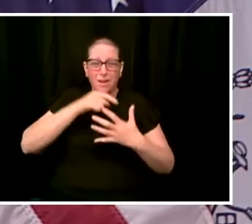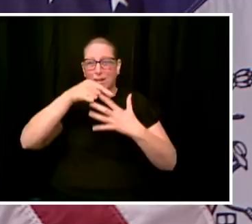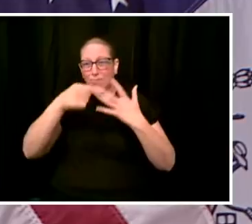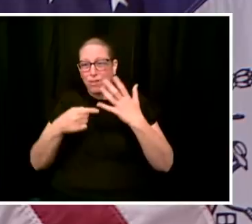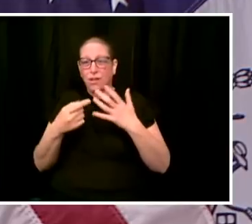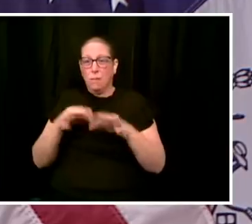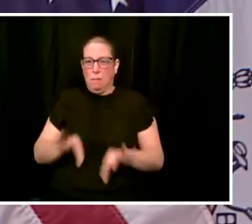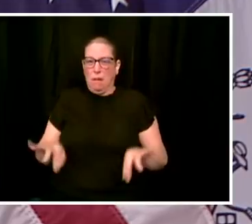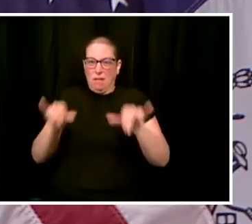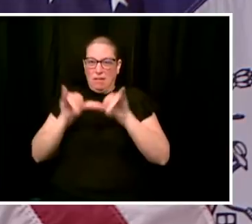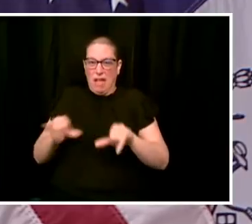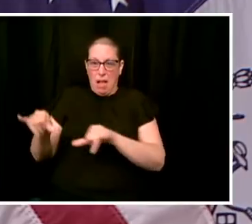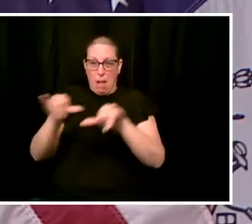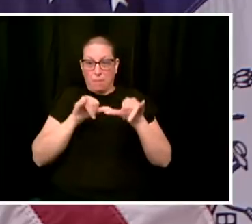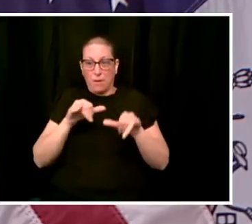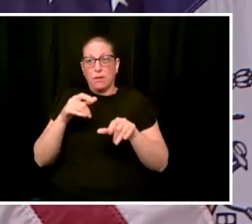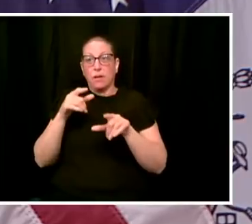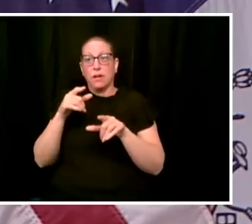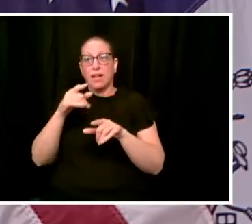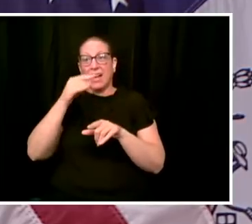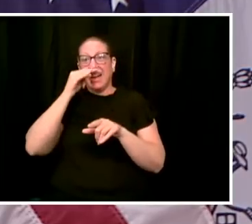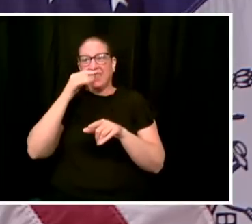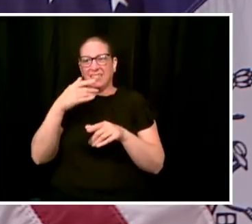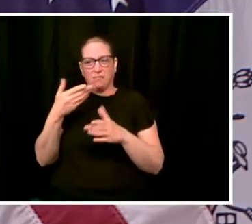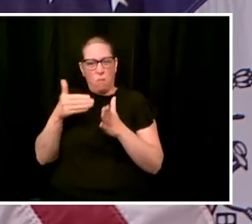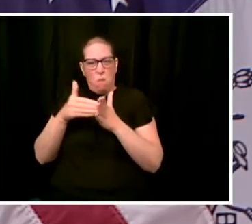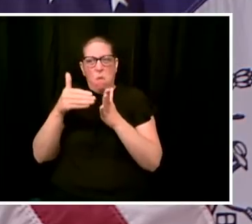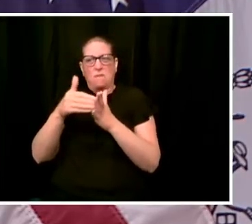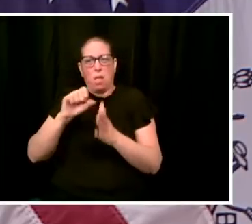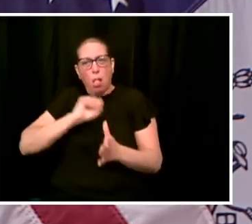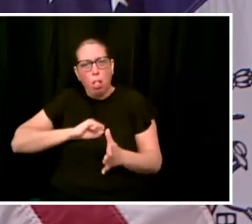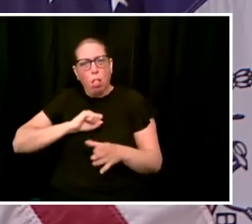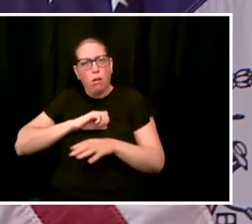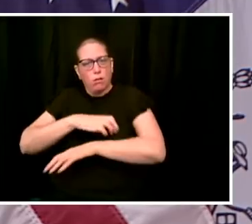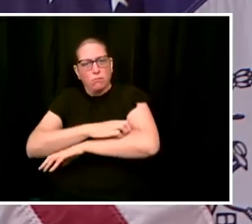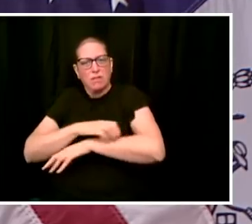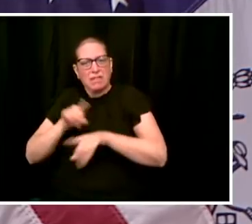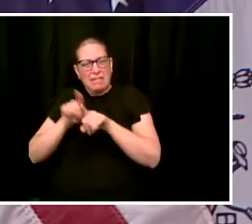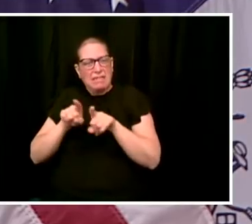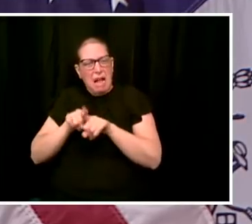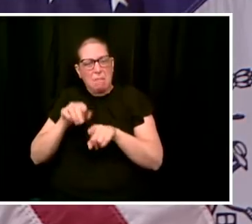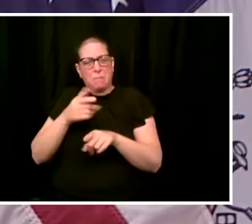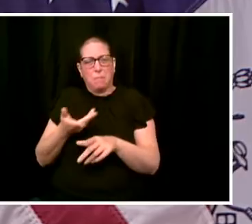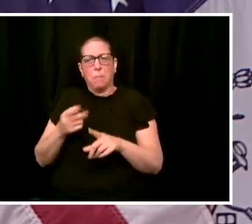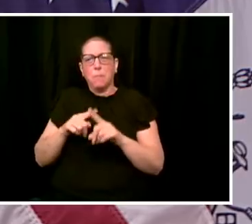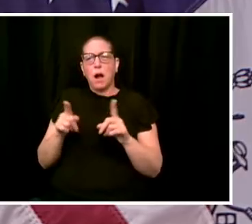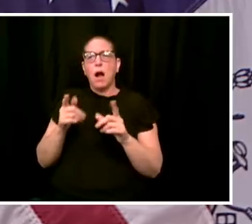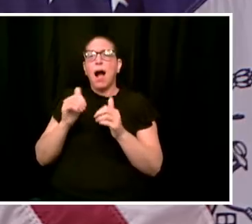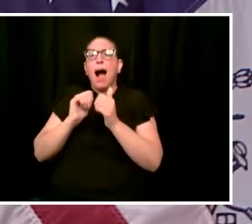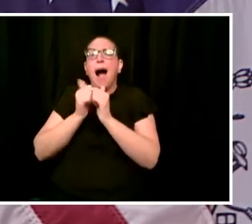VOMITG INARE, I WONDER IF YOU CAN GIVE MORE SPECIFIC GUIDANCE ON WHERE PARENTS SHOULD SEEK OR